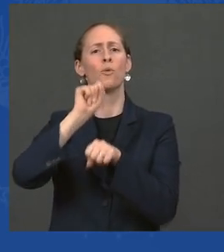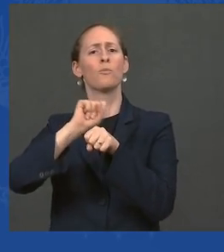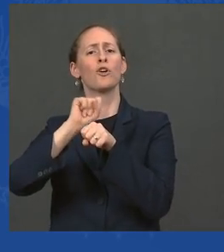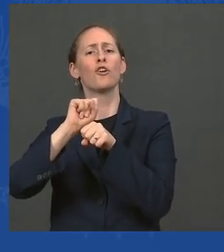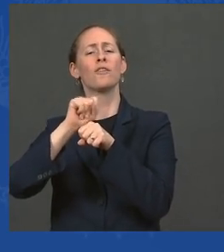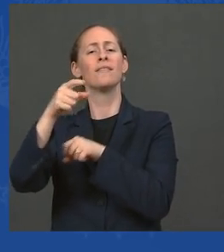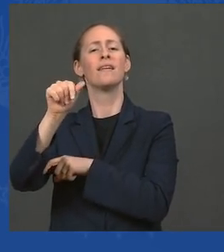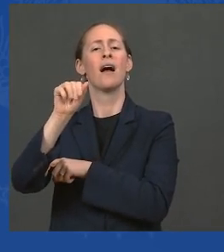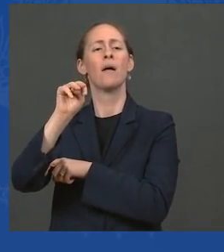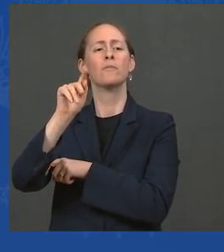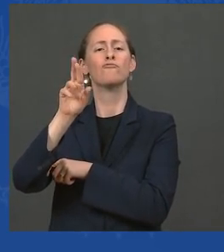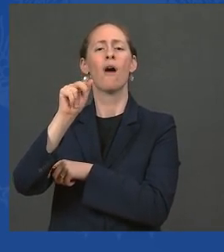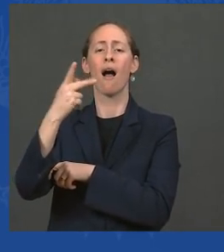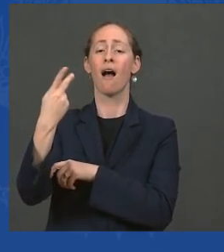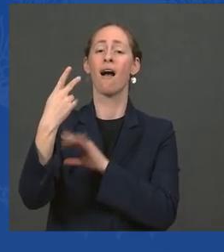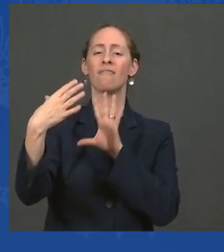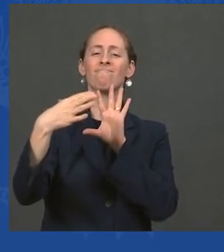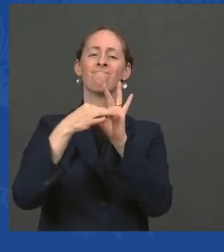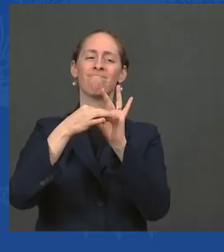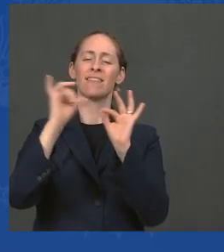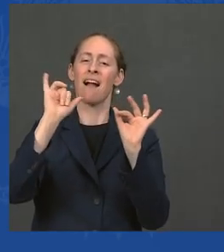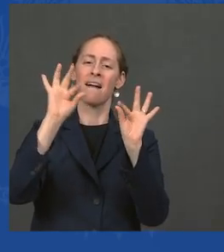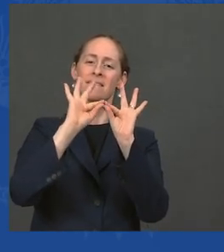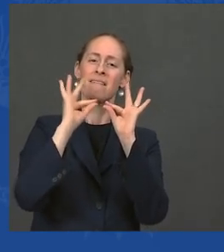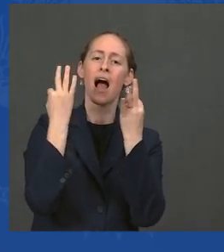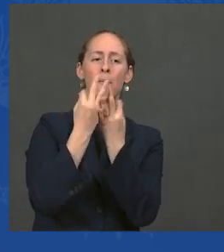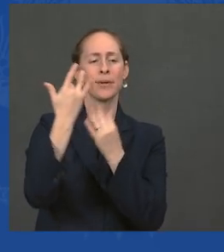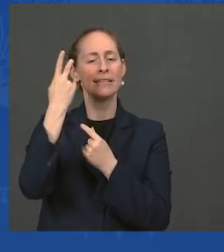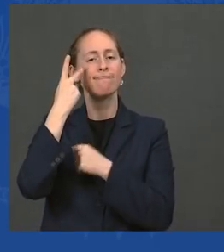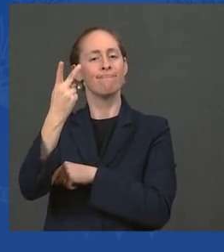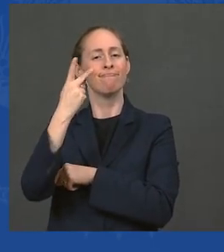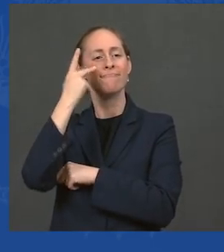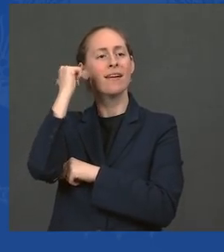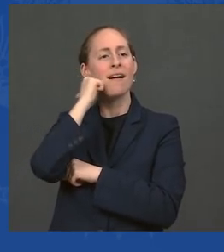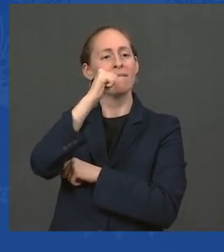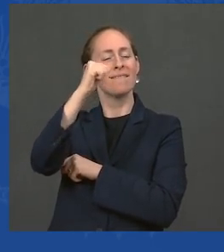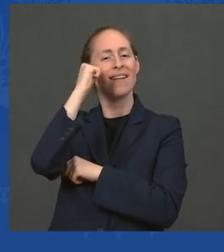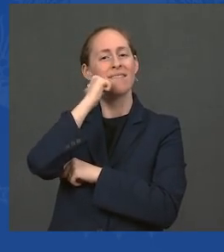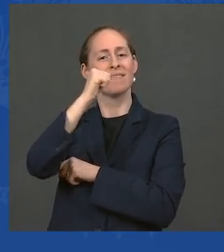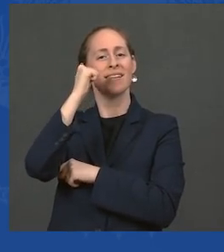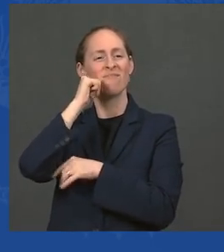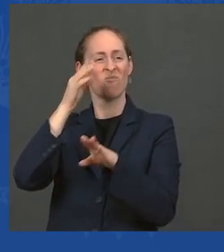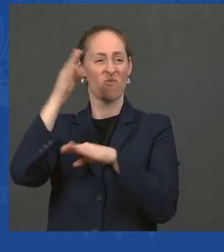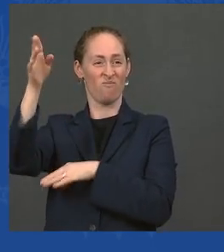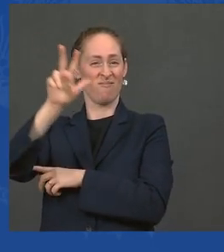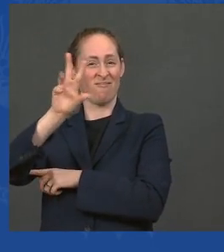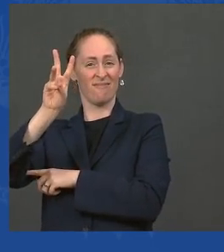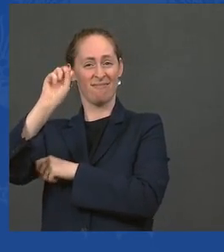I commuted every single day for 36 years as pres- -- Vice President of the United States.